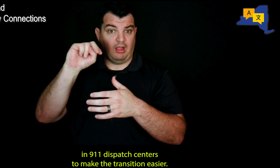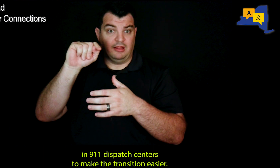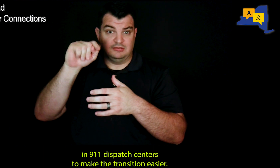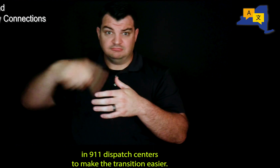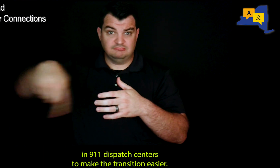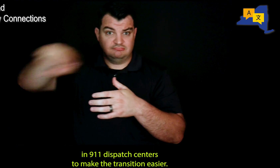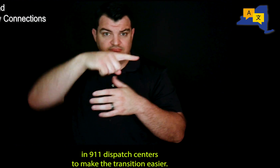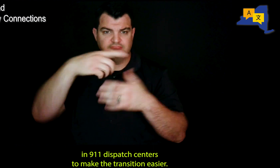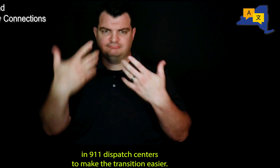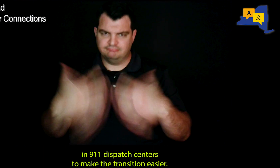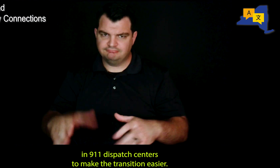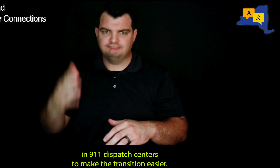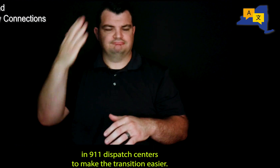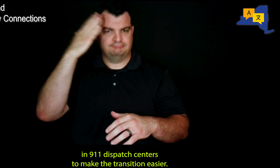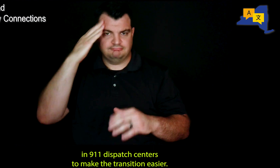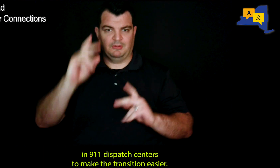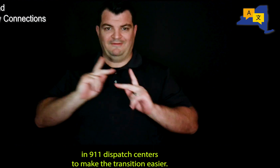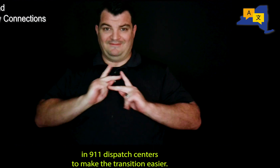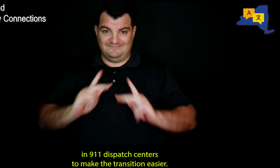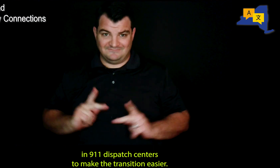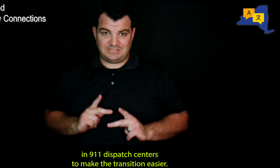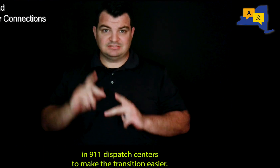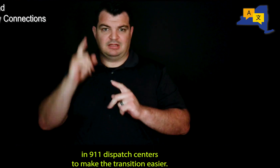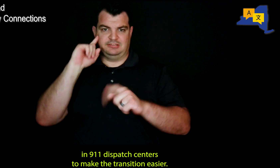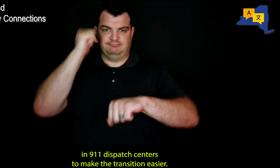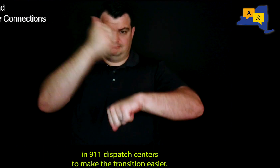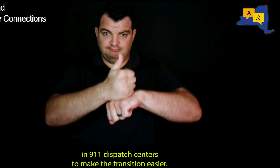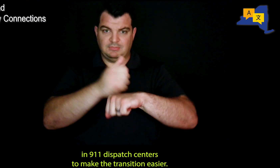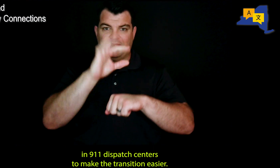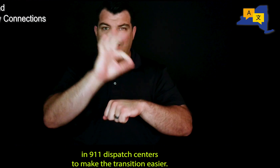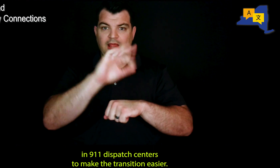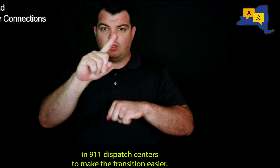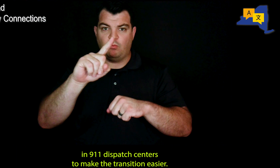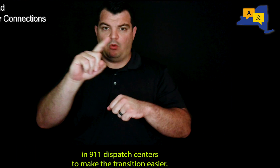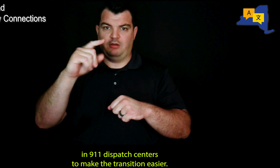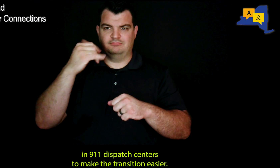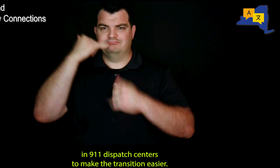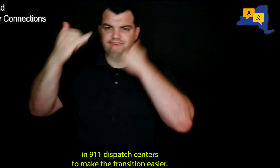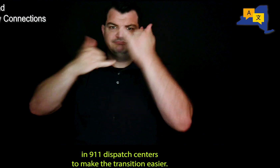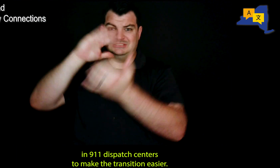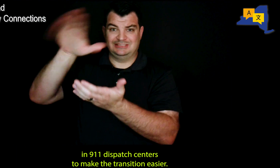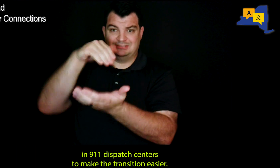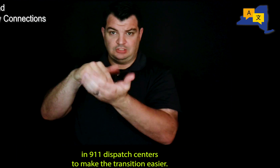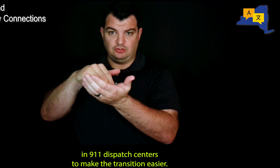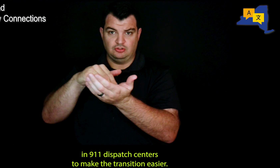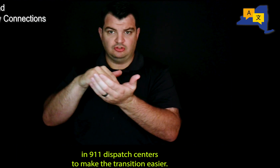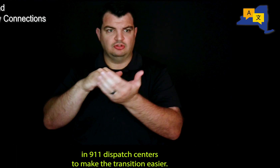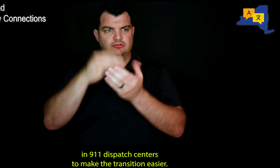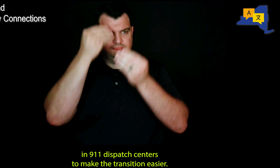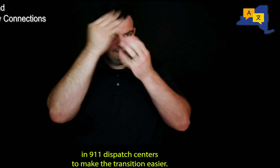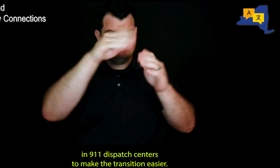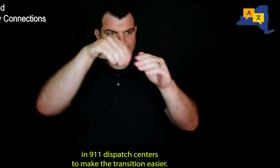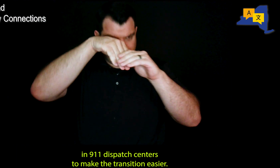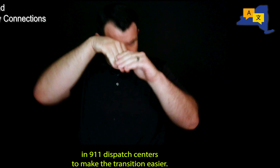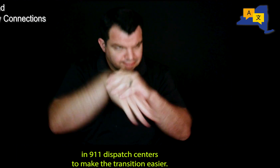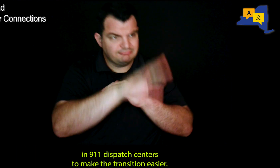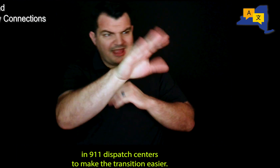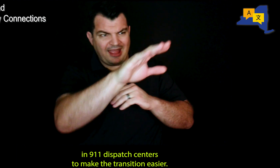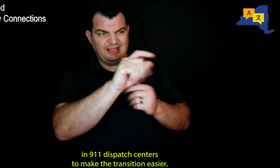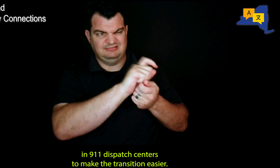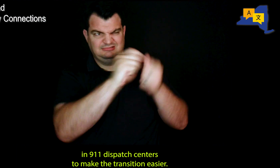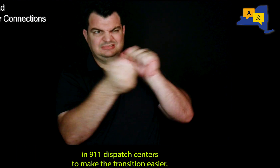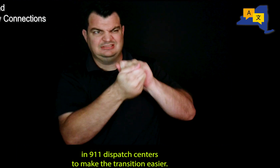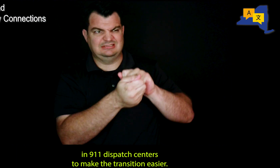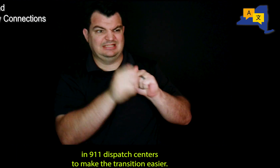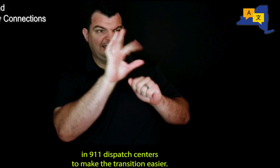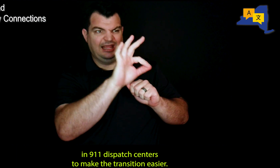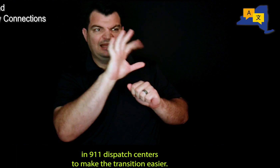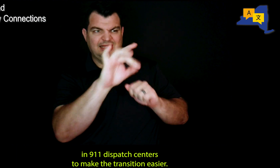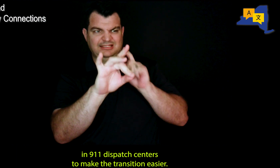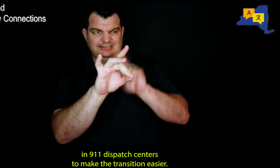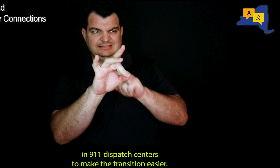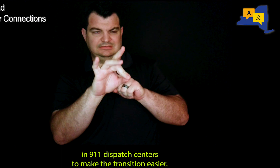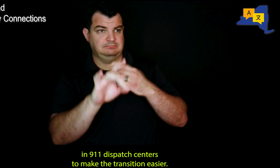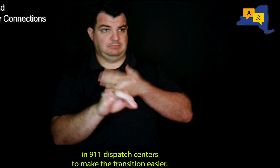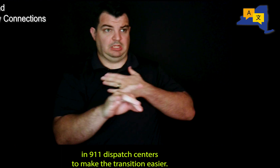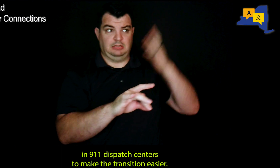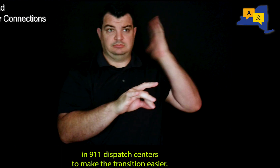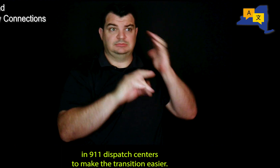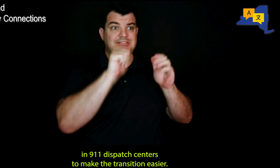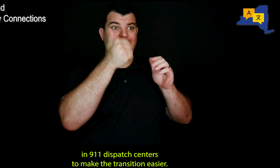in 911 dispatch centers to make the transition easier.